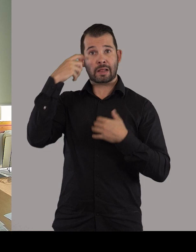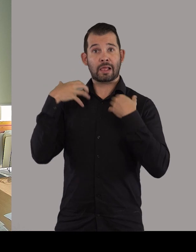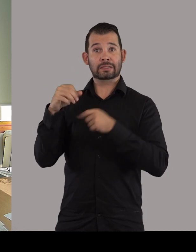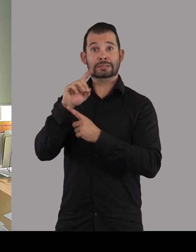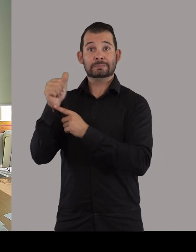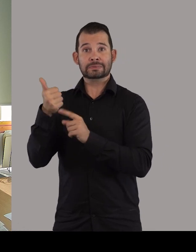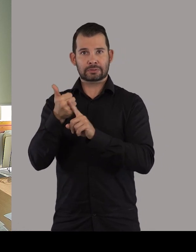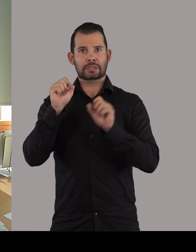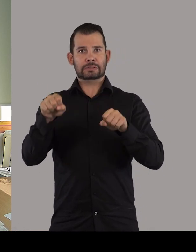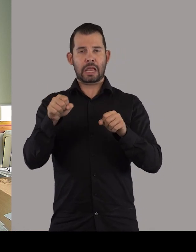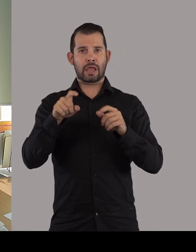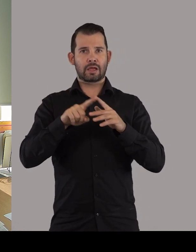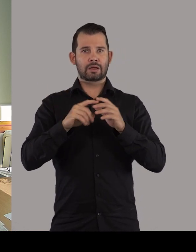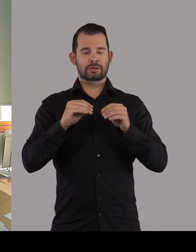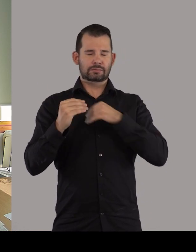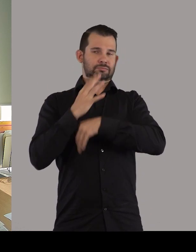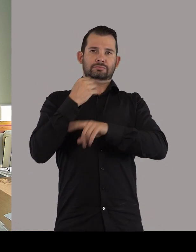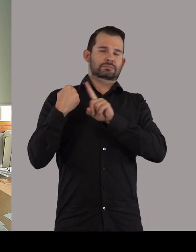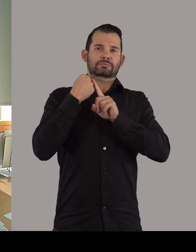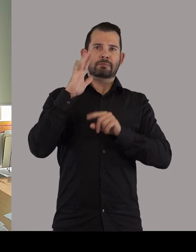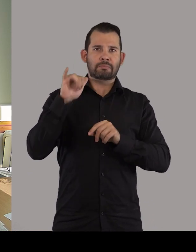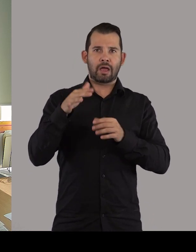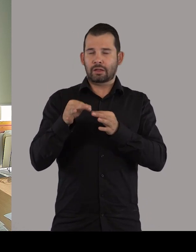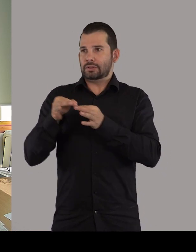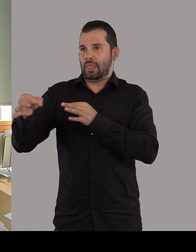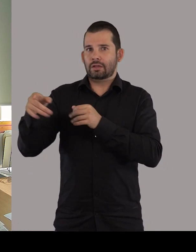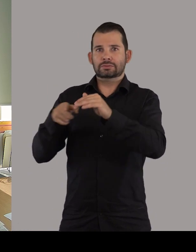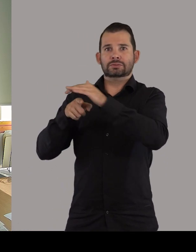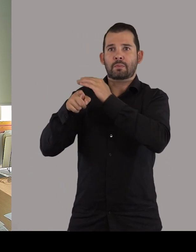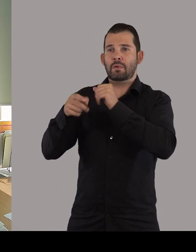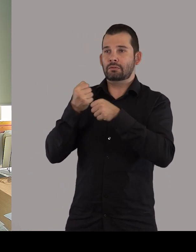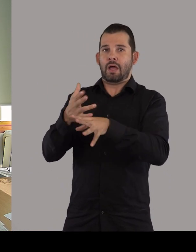a mental health disability, which may be triggered by delays on the subway,